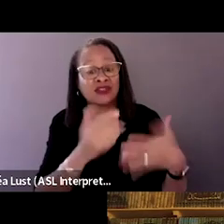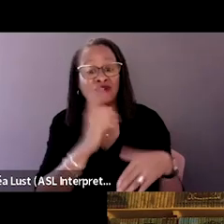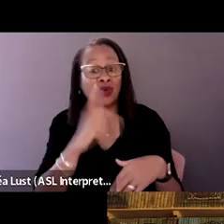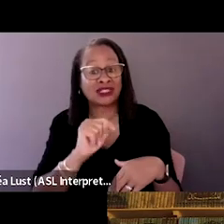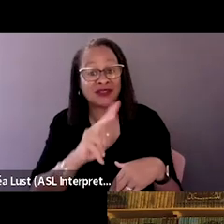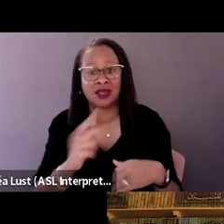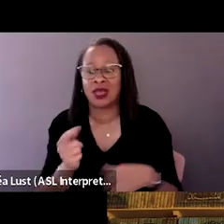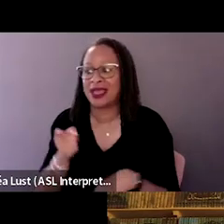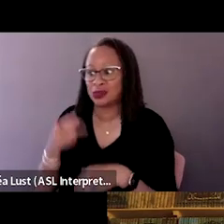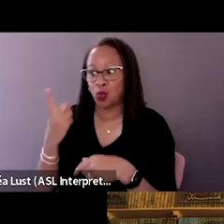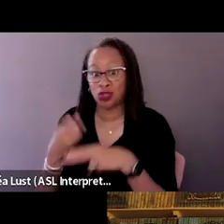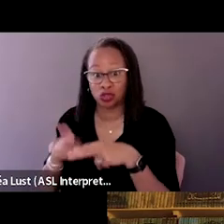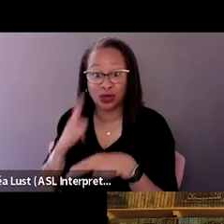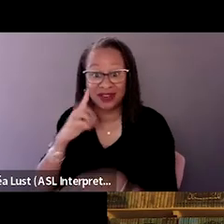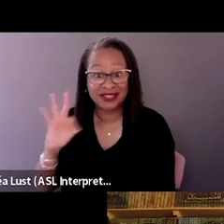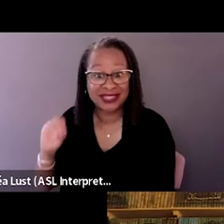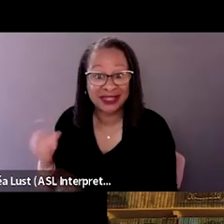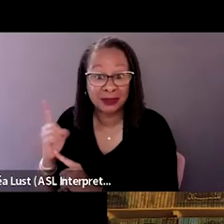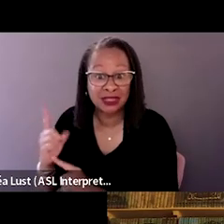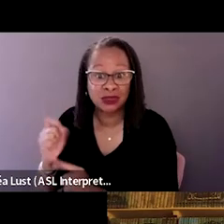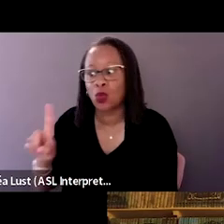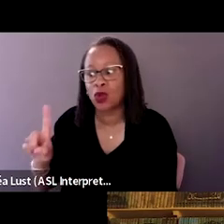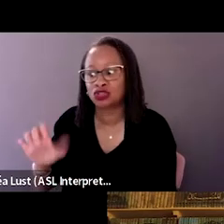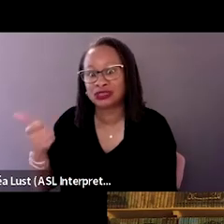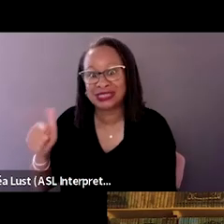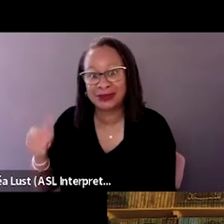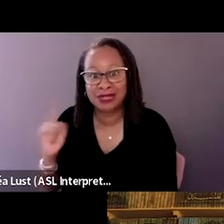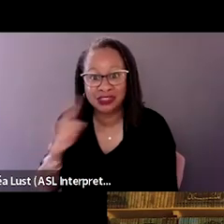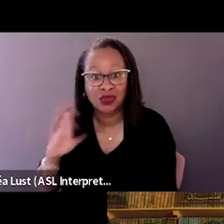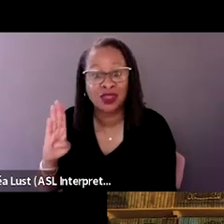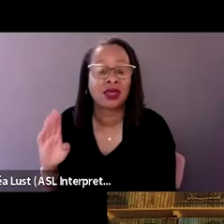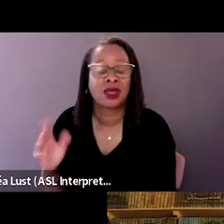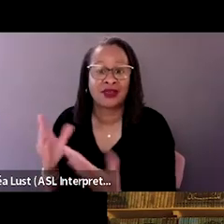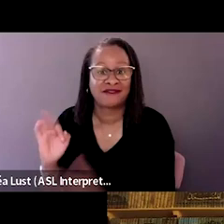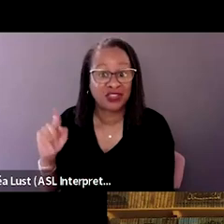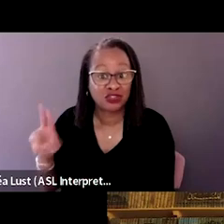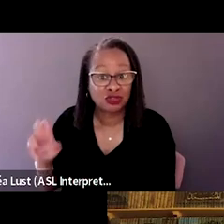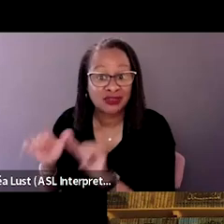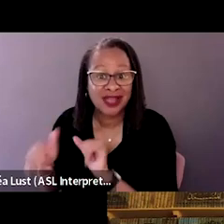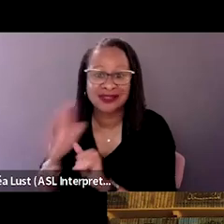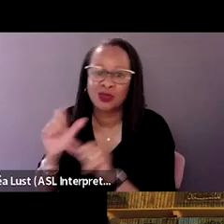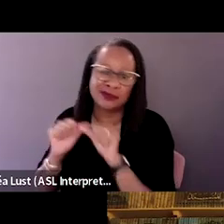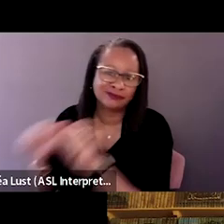It's one short if it is 90 minutes or 110 minutes. So we leave it in its original language also.